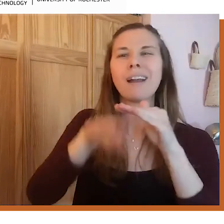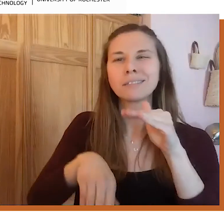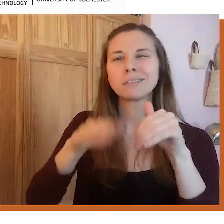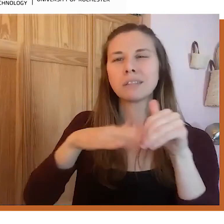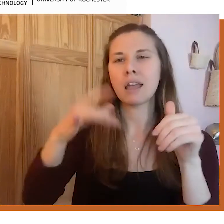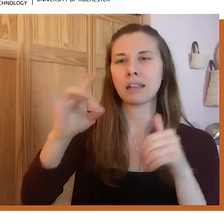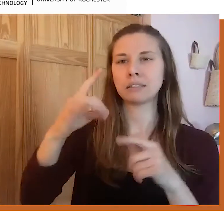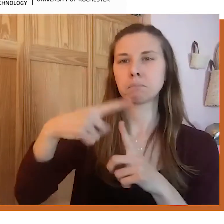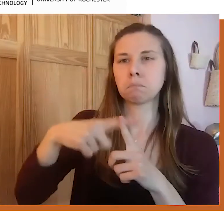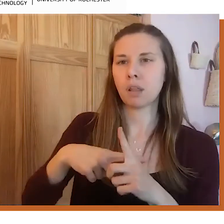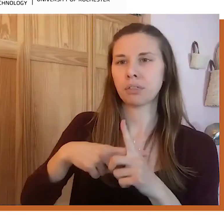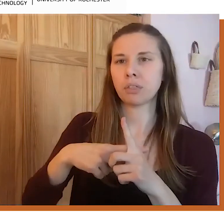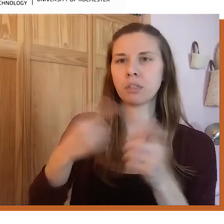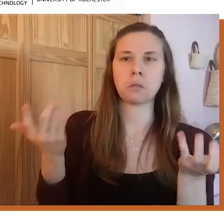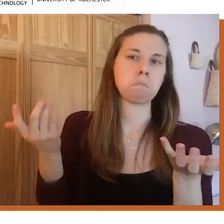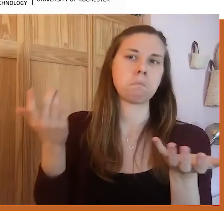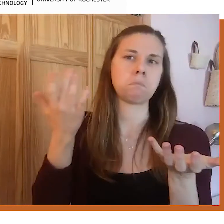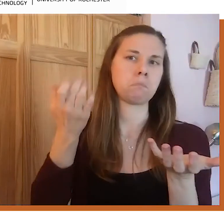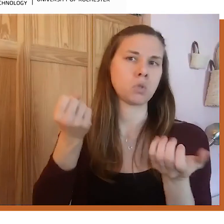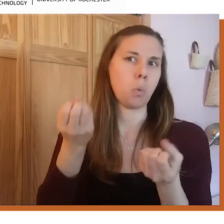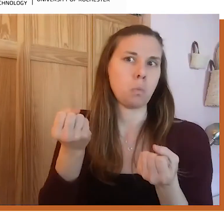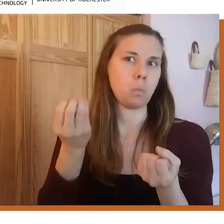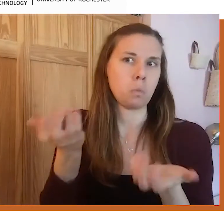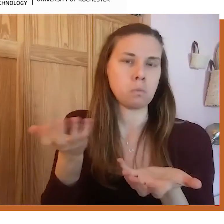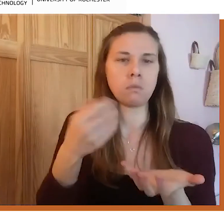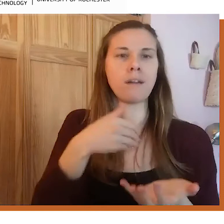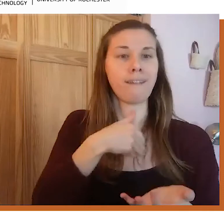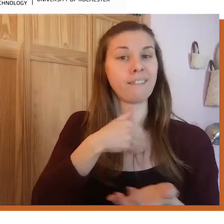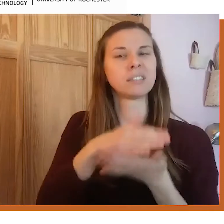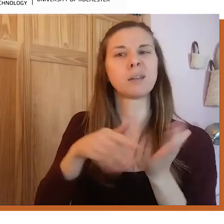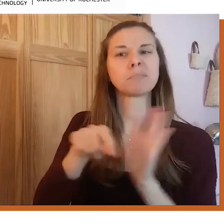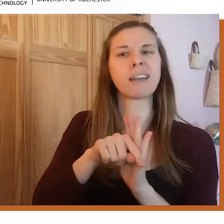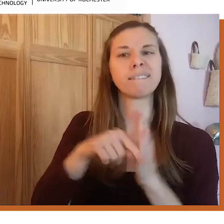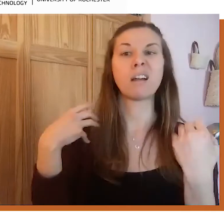A third of all U.S. pregnancies are conceived within 18 months,